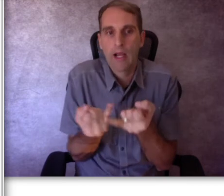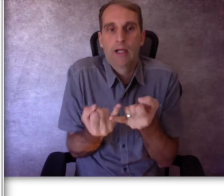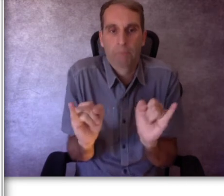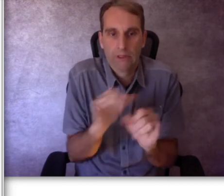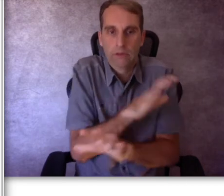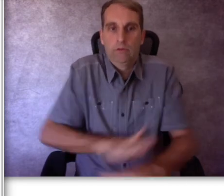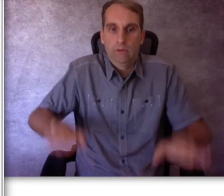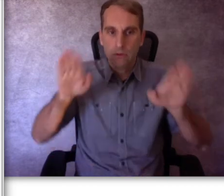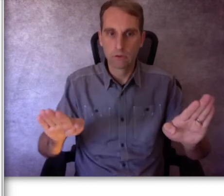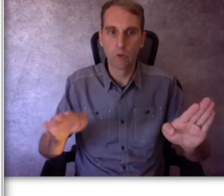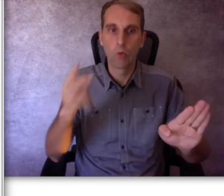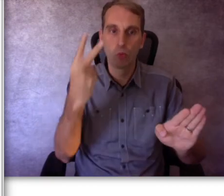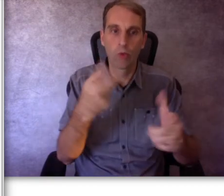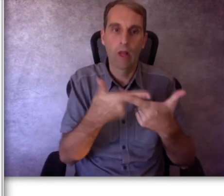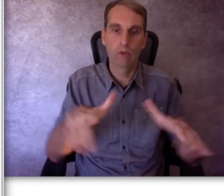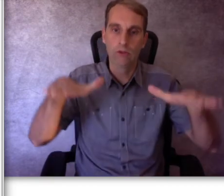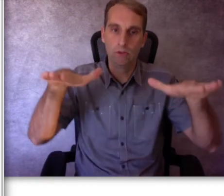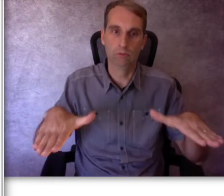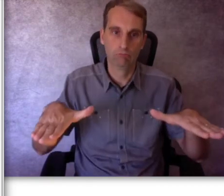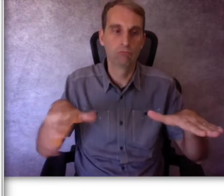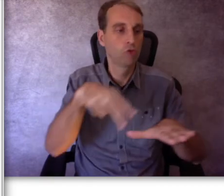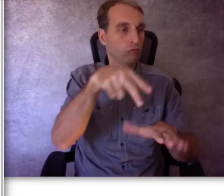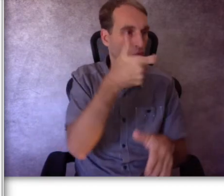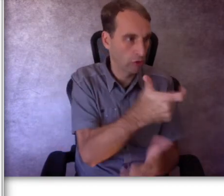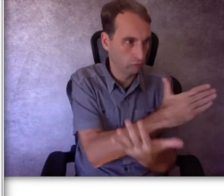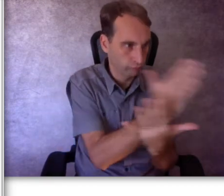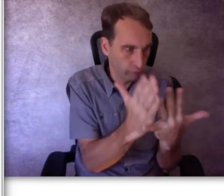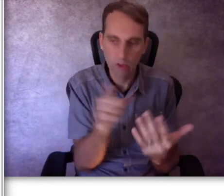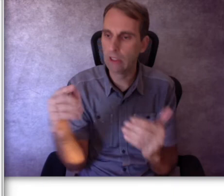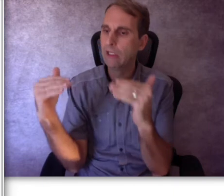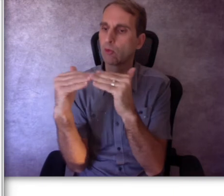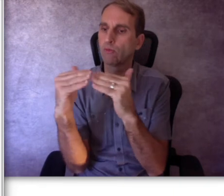It is an independent translation of the work that is equivalent to the understanding in American Sign Language.